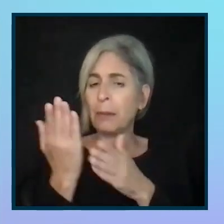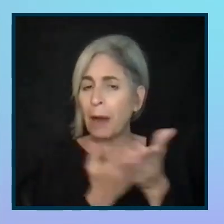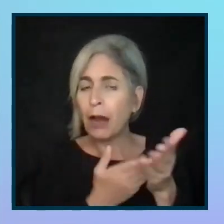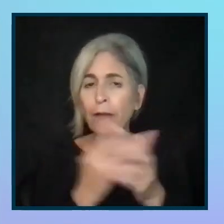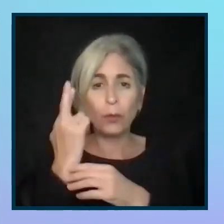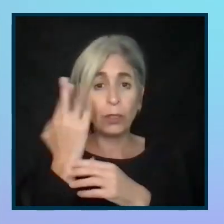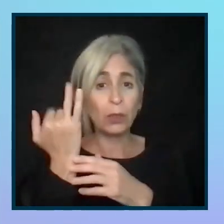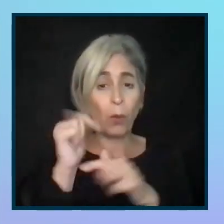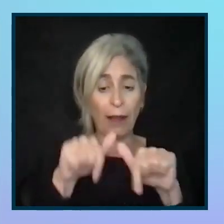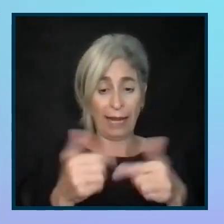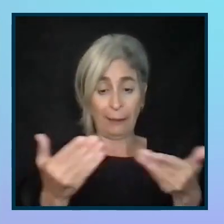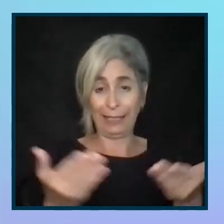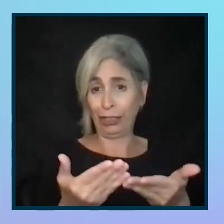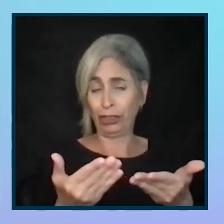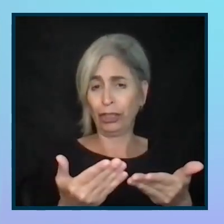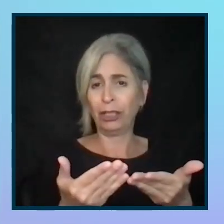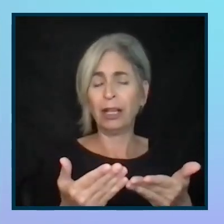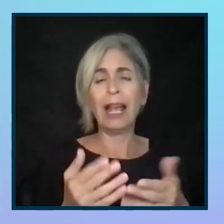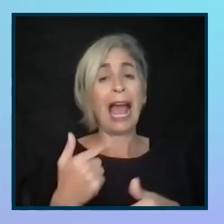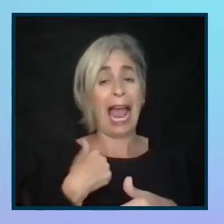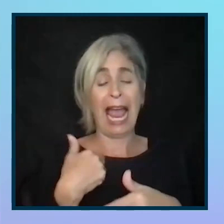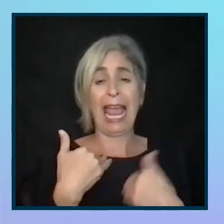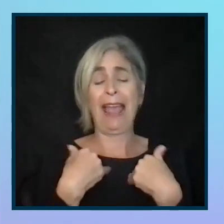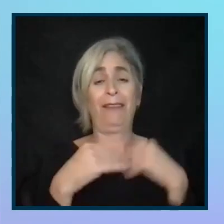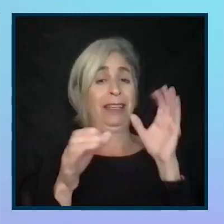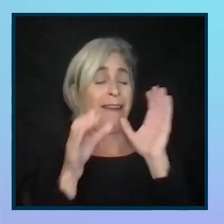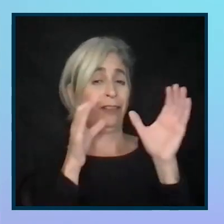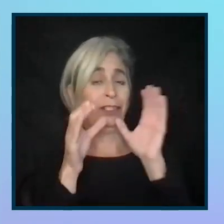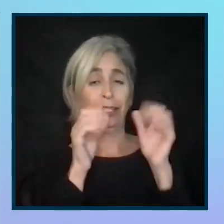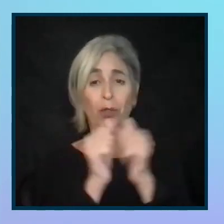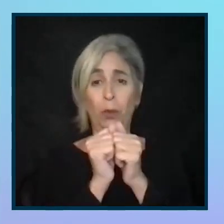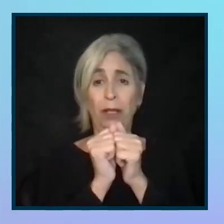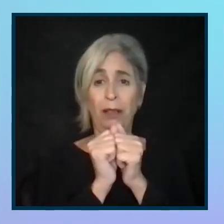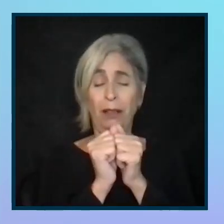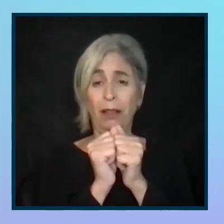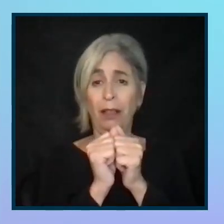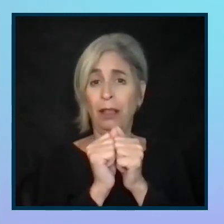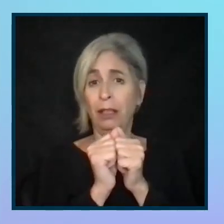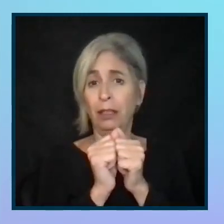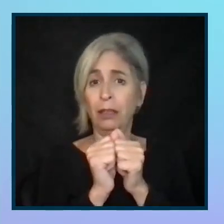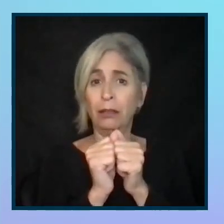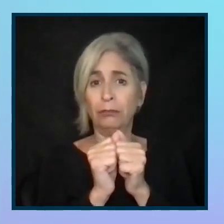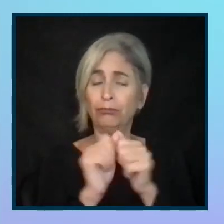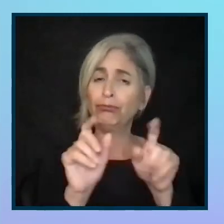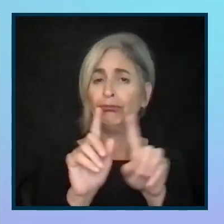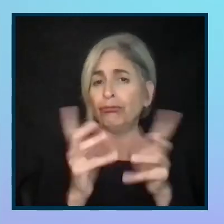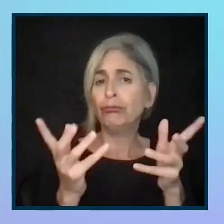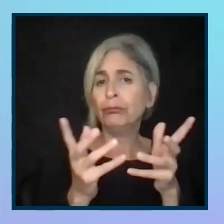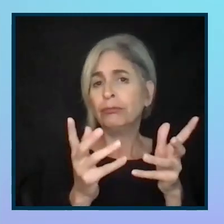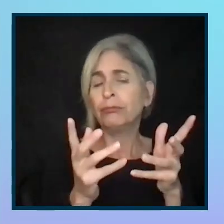I came here is that when I have the conversation with leaders about, "hey, this is what accessibility is,"